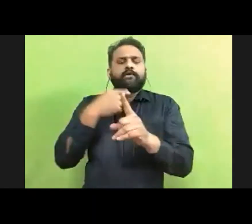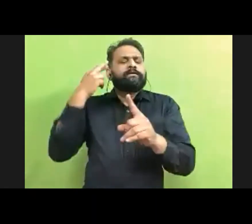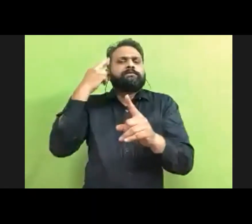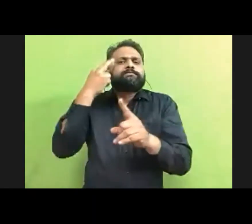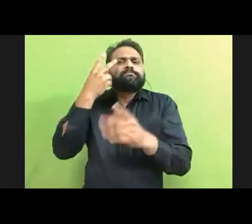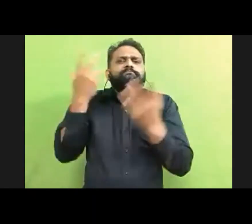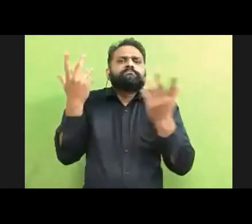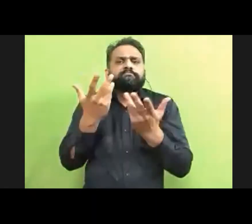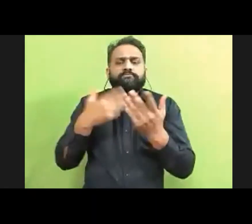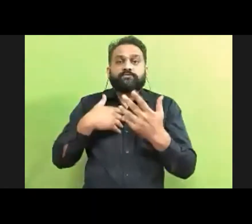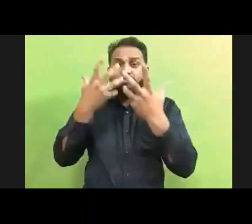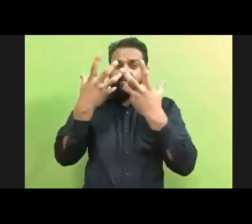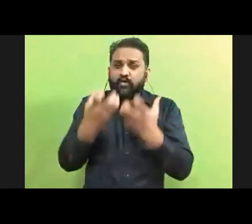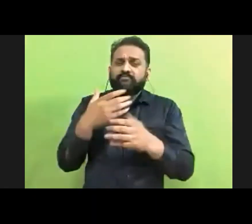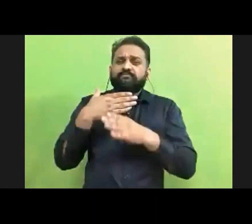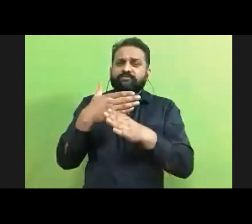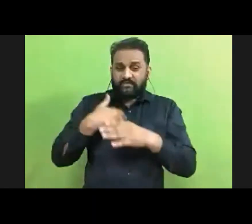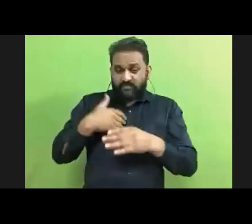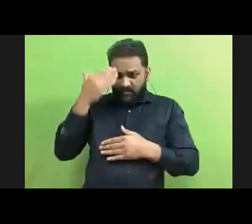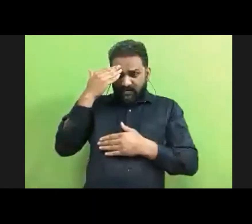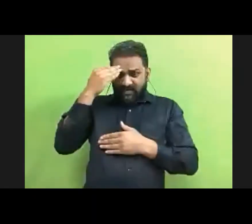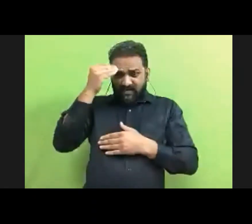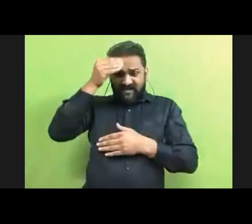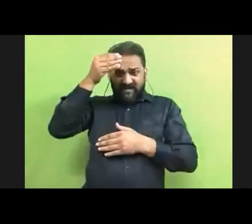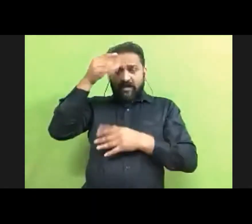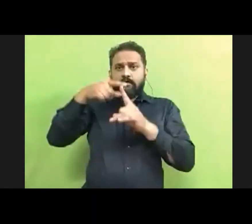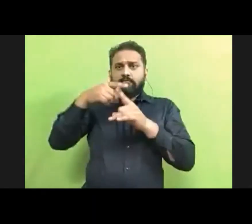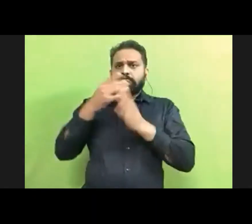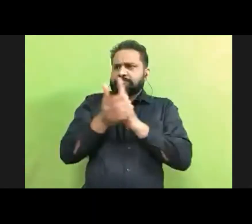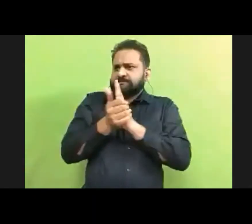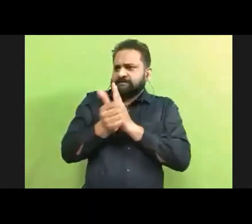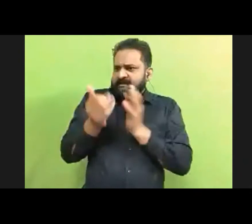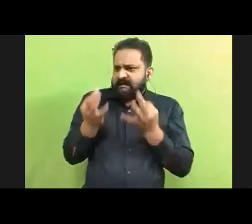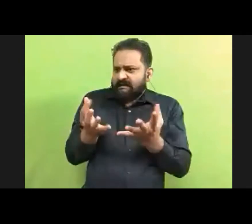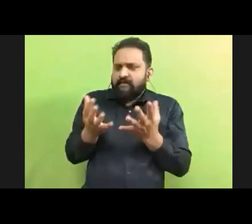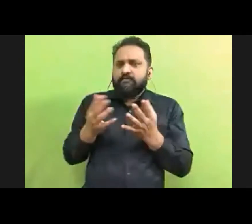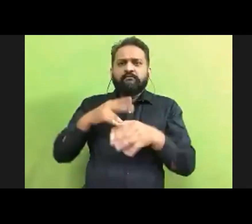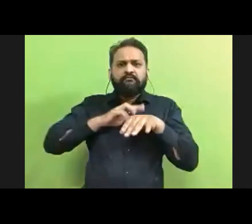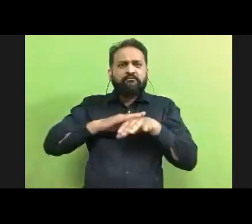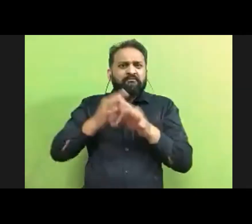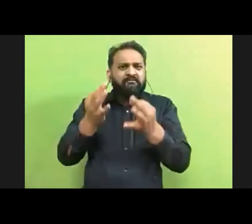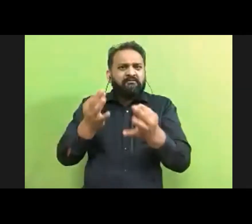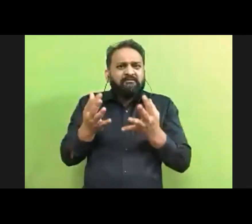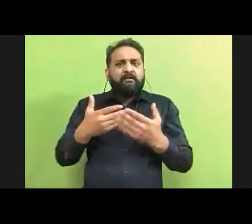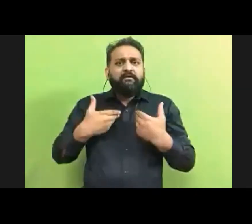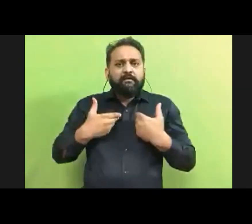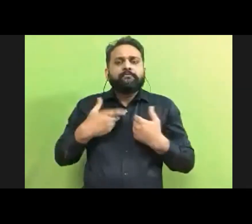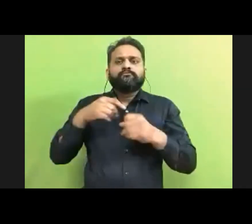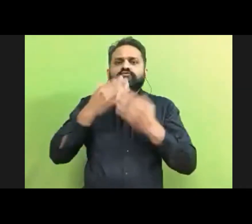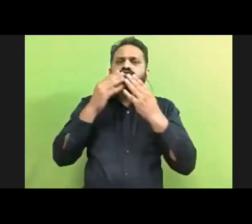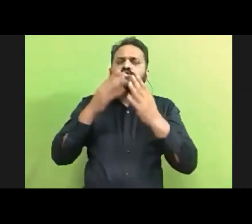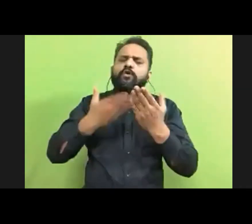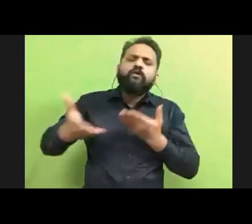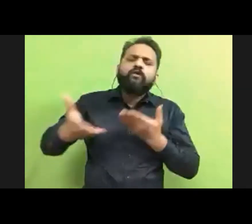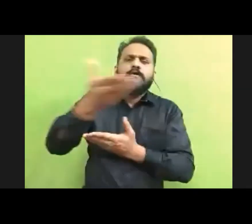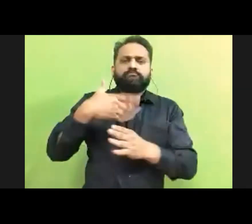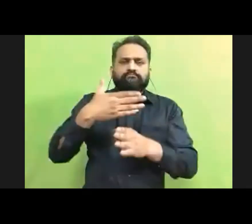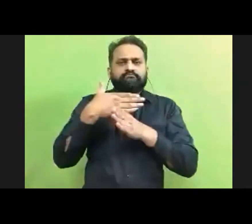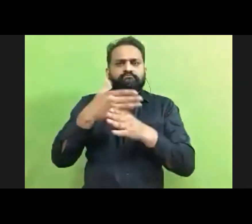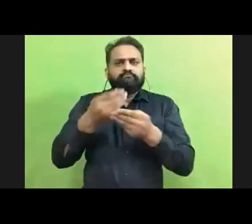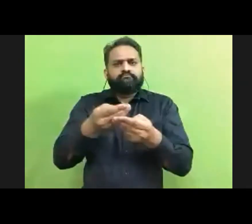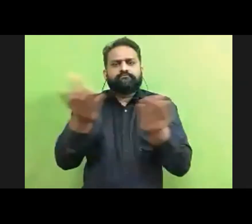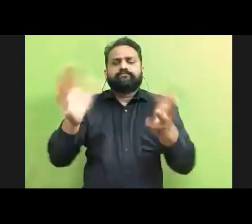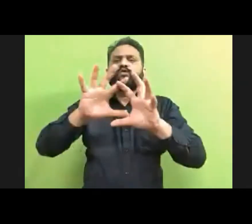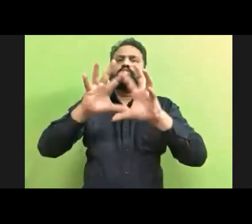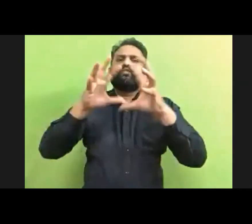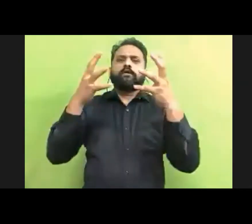want to share our knowledge skills and experience with all students around the world it is not